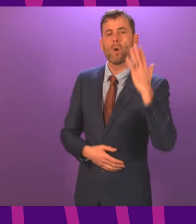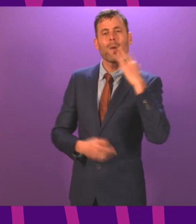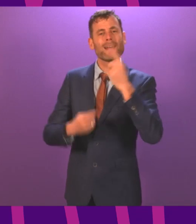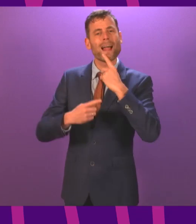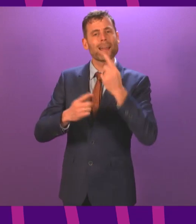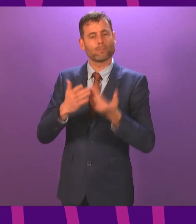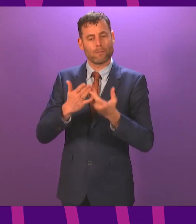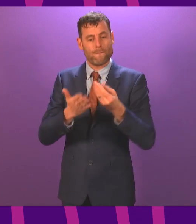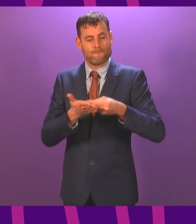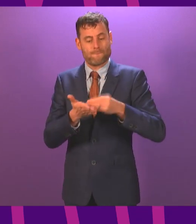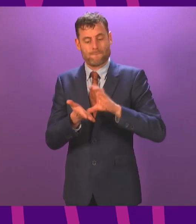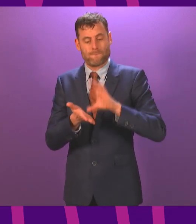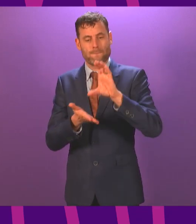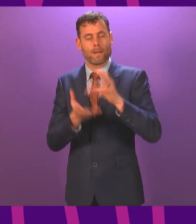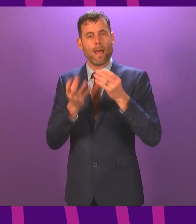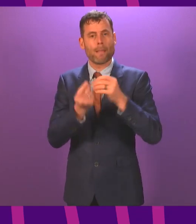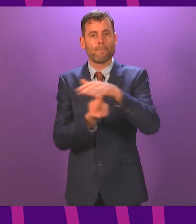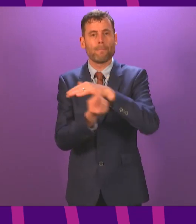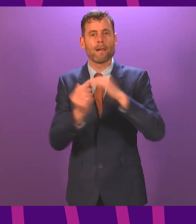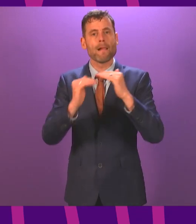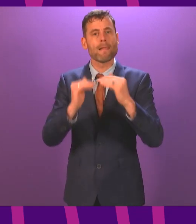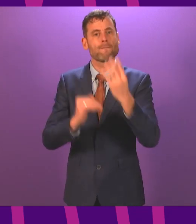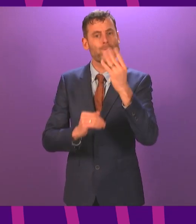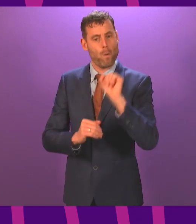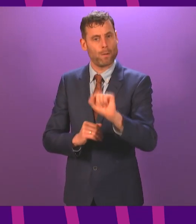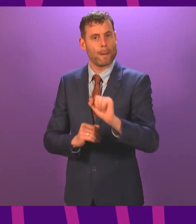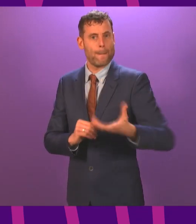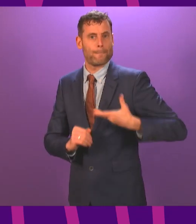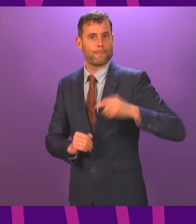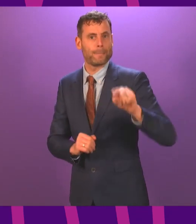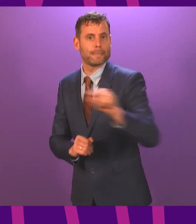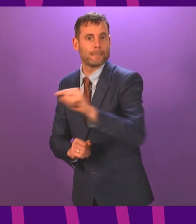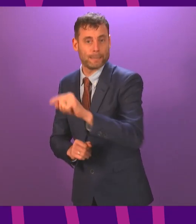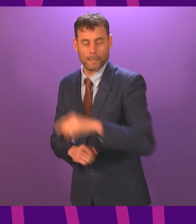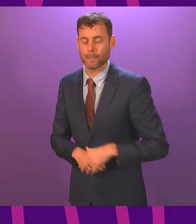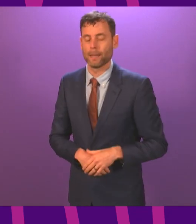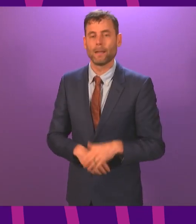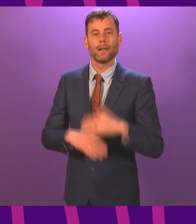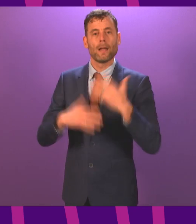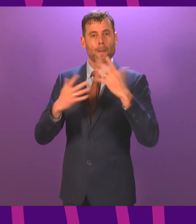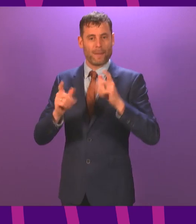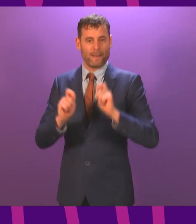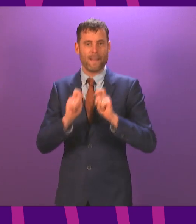at the time of announcing the level 4 areas a couple of weeks ago, there was also an allocation